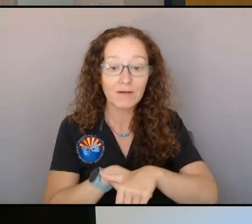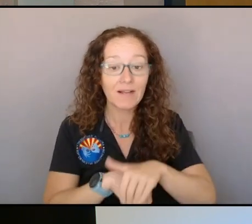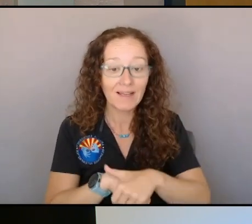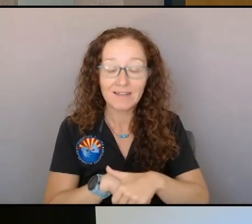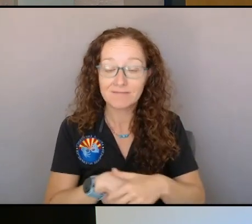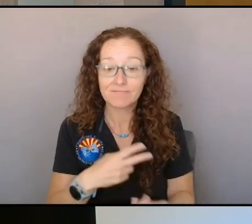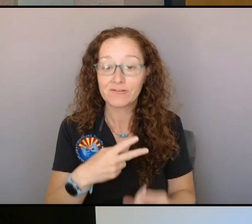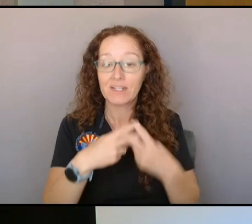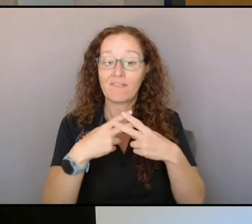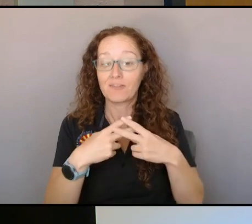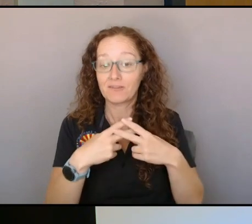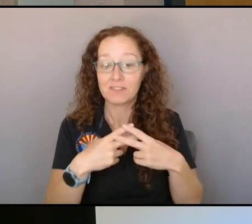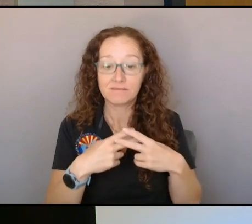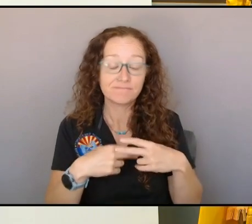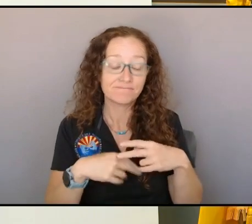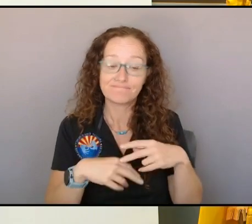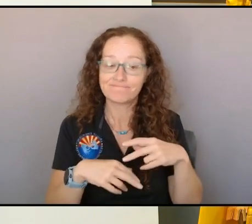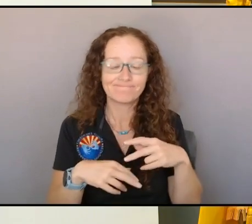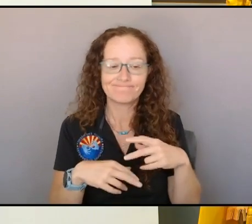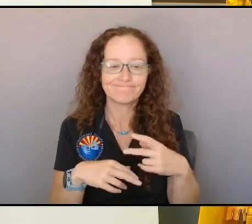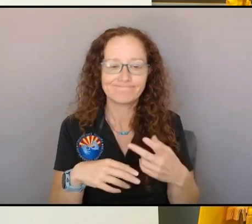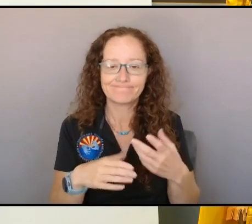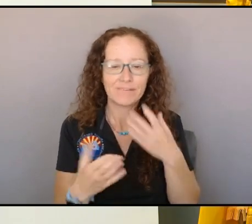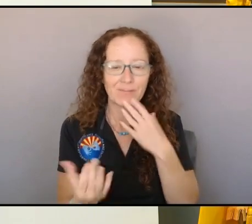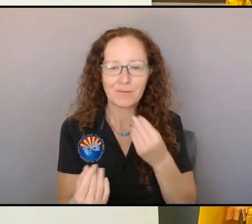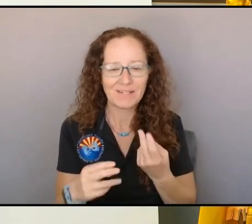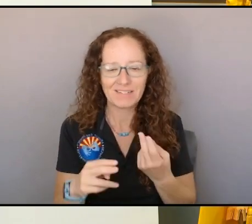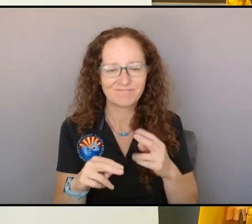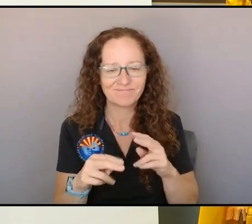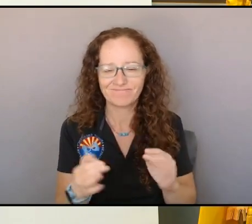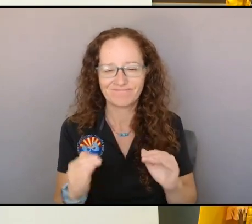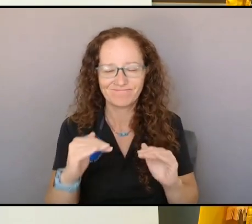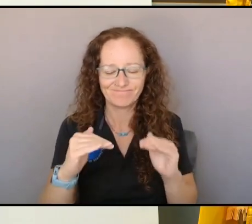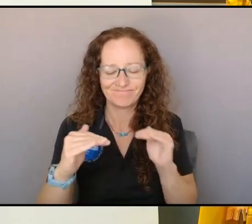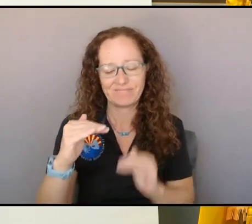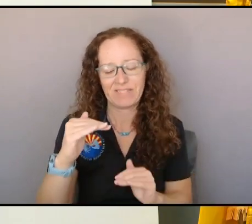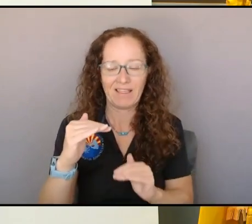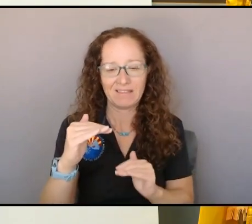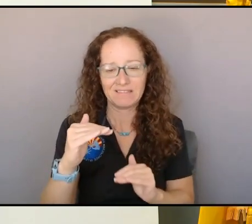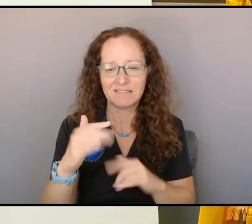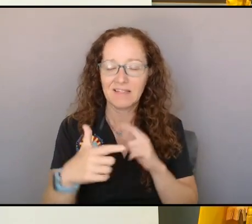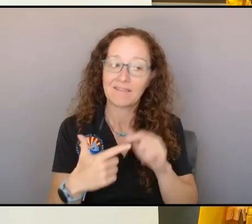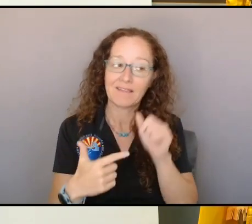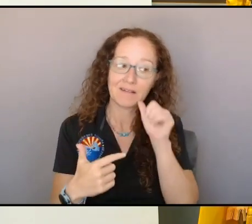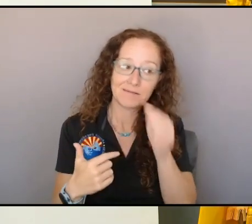going to lower that relative humidity tomorrow to critical values and keep it that way through Tuesday. Remember I said